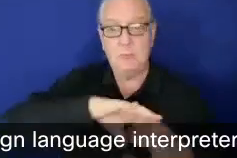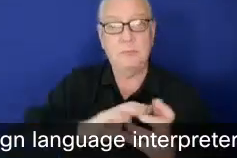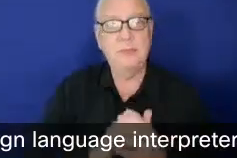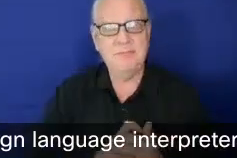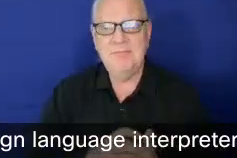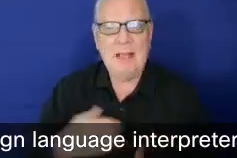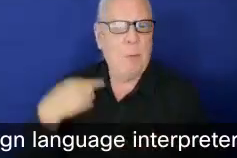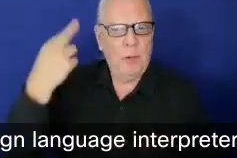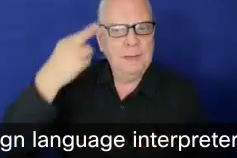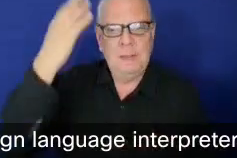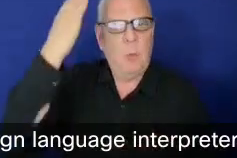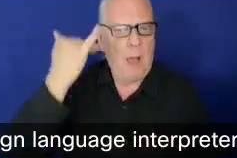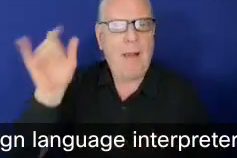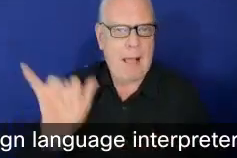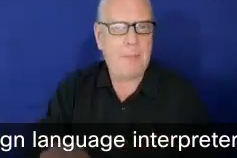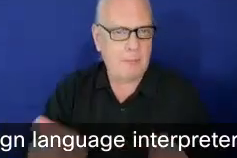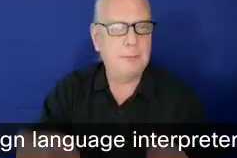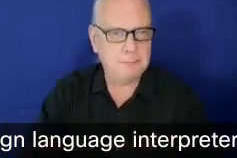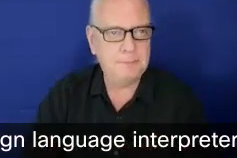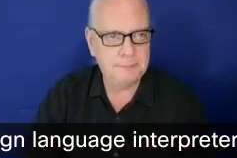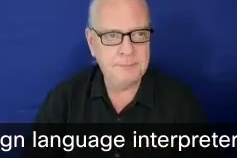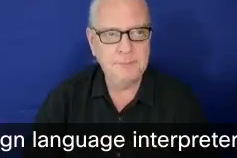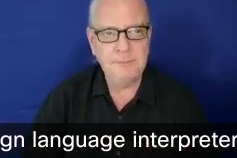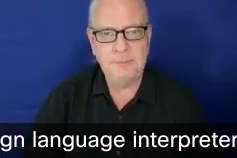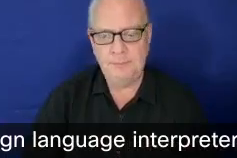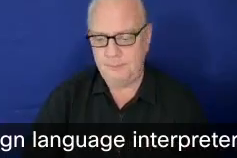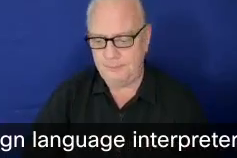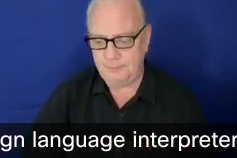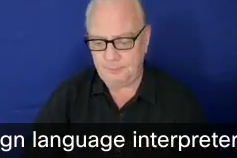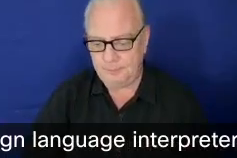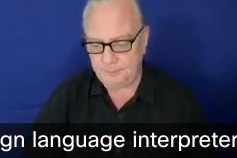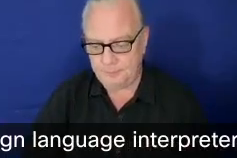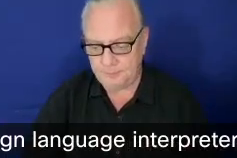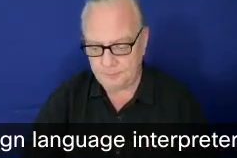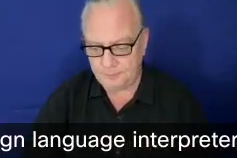reasons why that's happening. Folks who were diagnosed